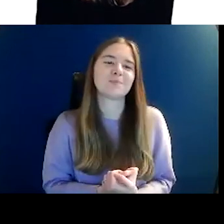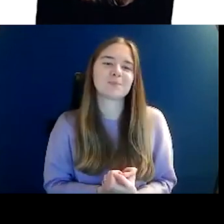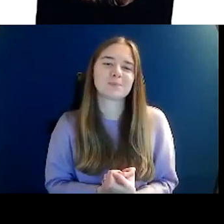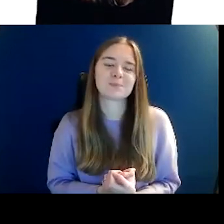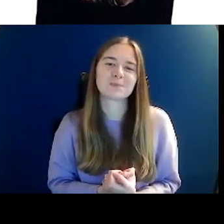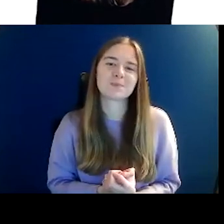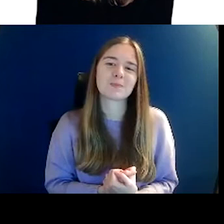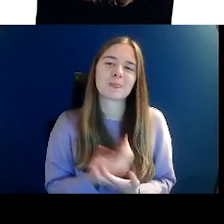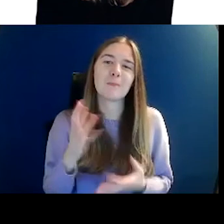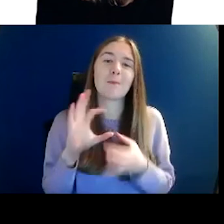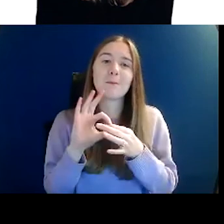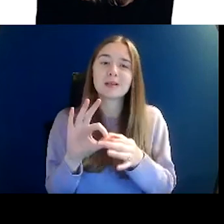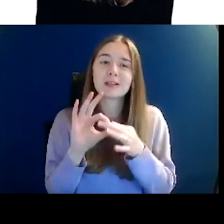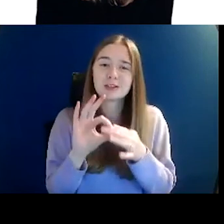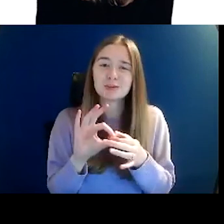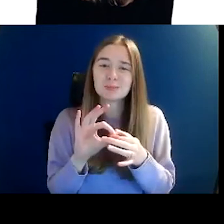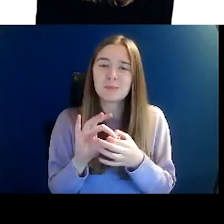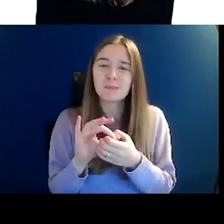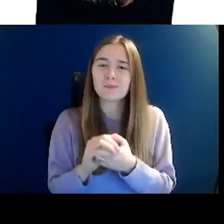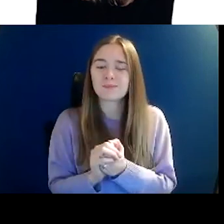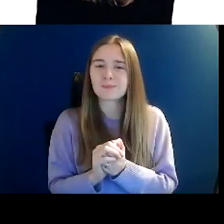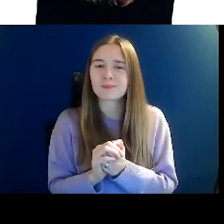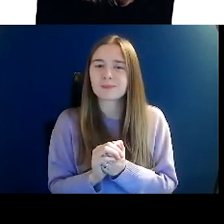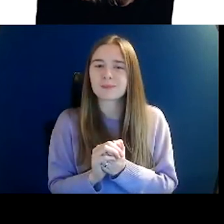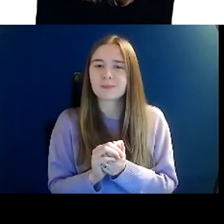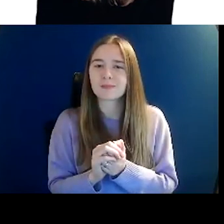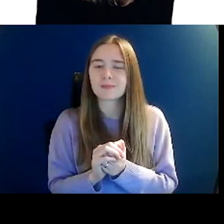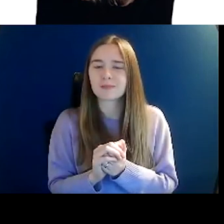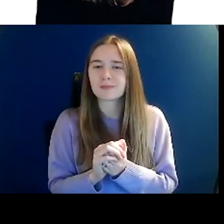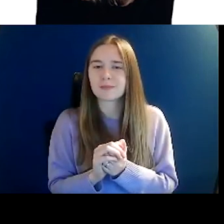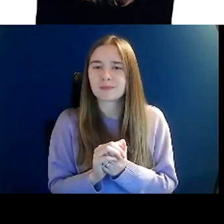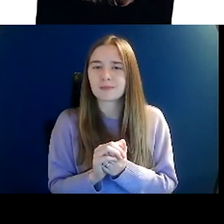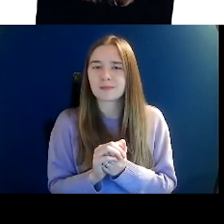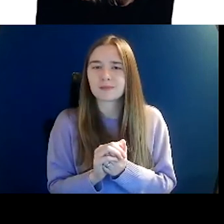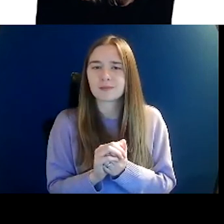But engage in terms of kind of going beyond that into kind of regular times,